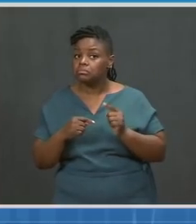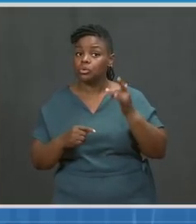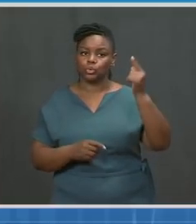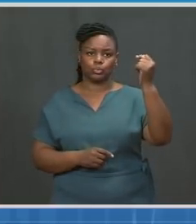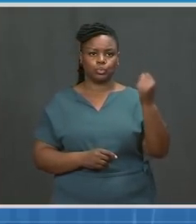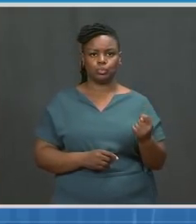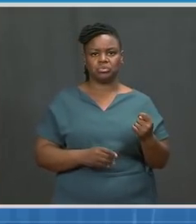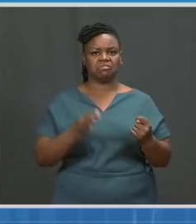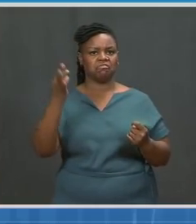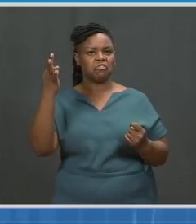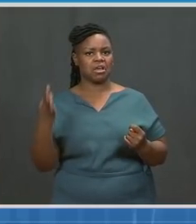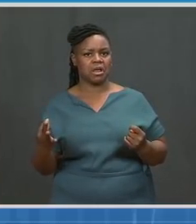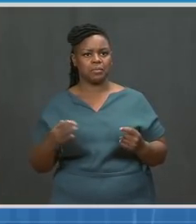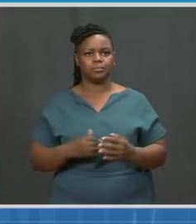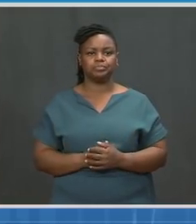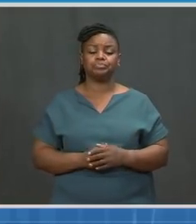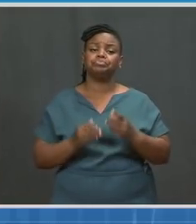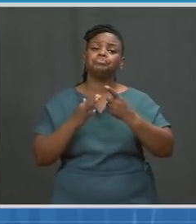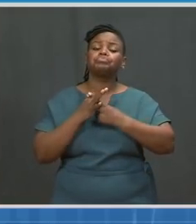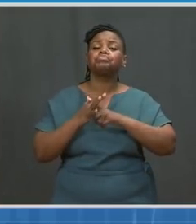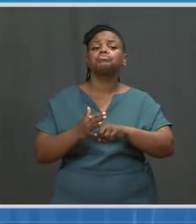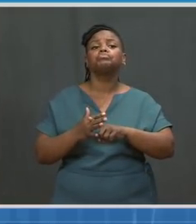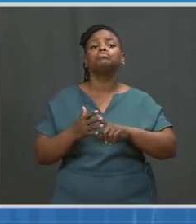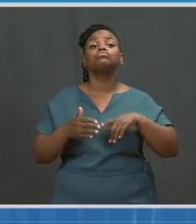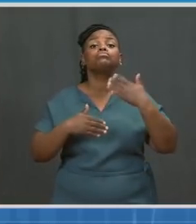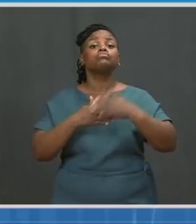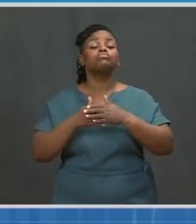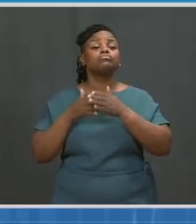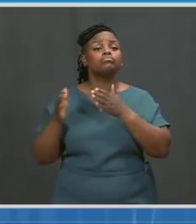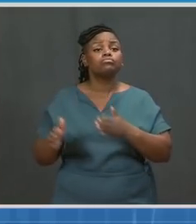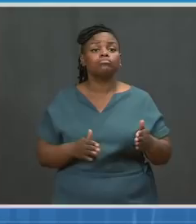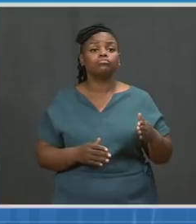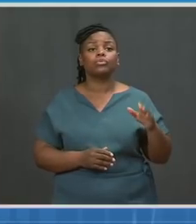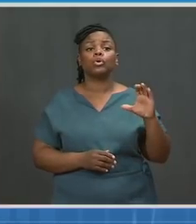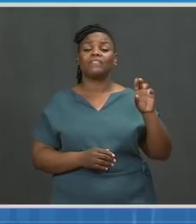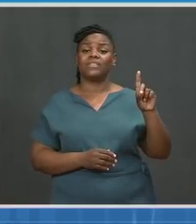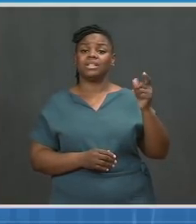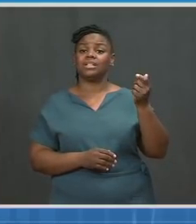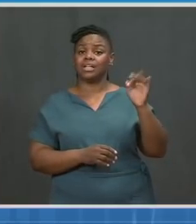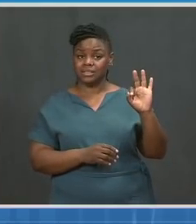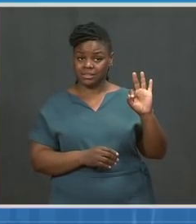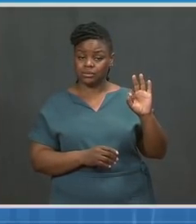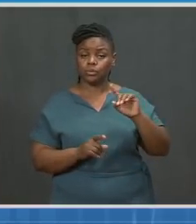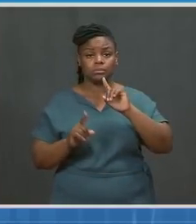As we enter the next phase of our COVID-19 response, transparency with you is vital